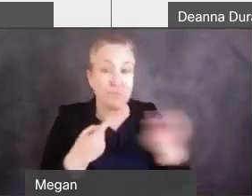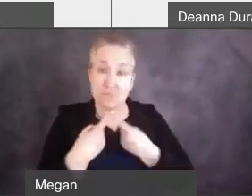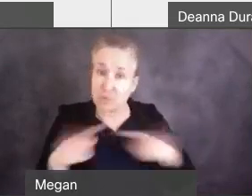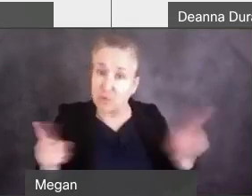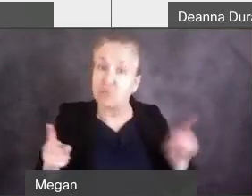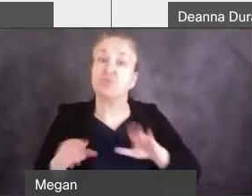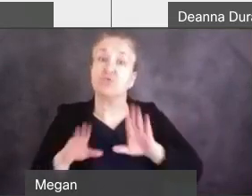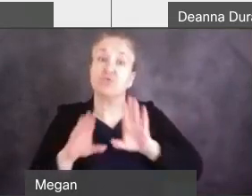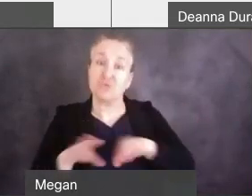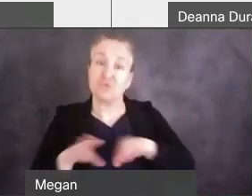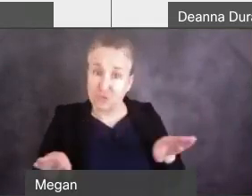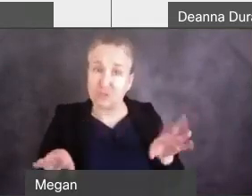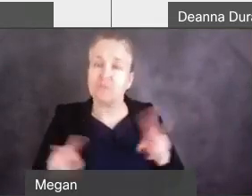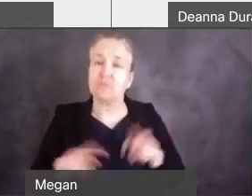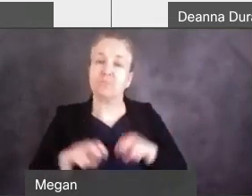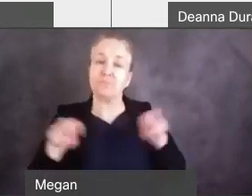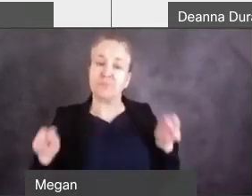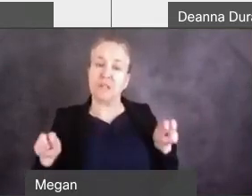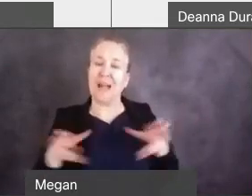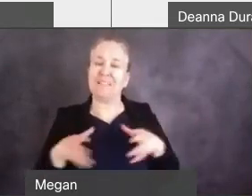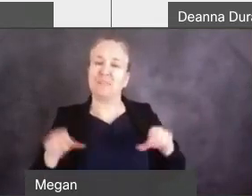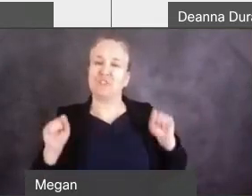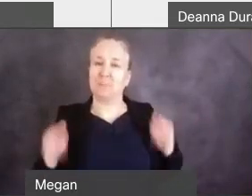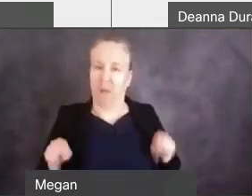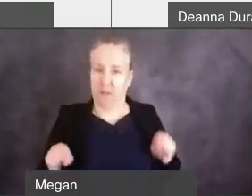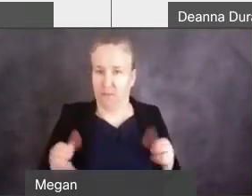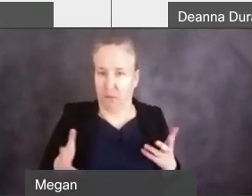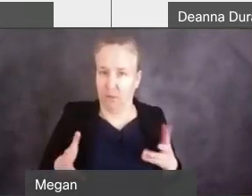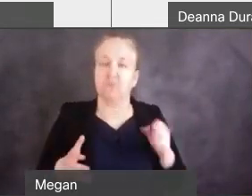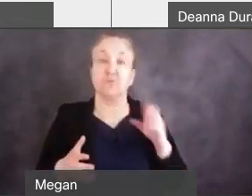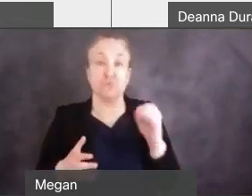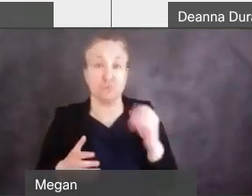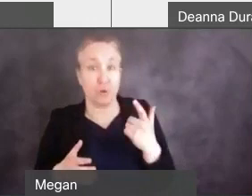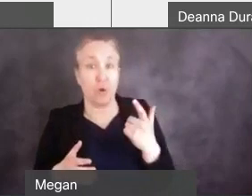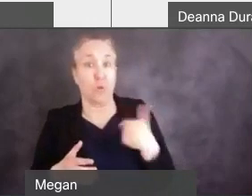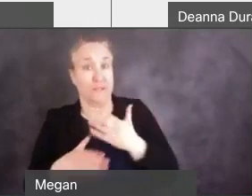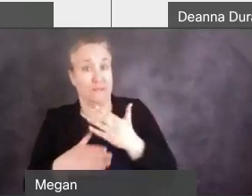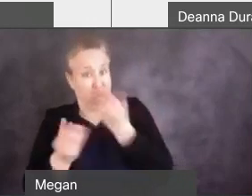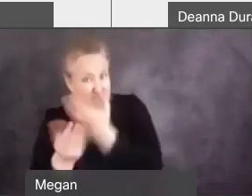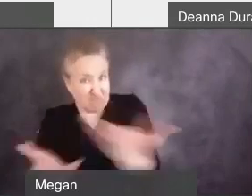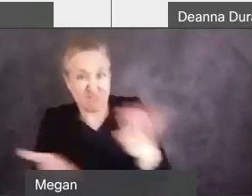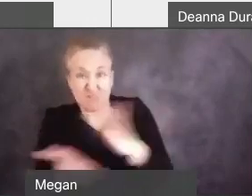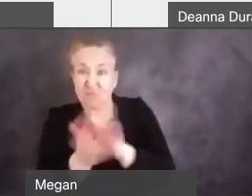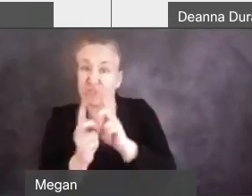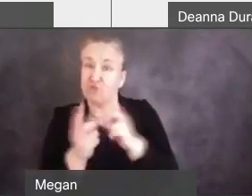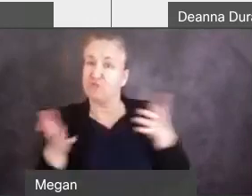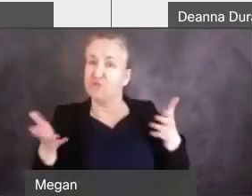"to the extent possible." So as we have shared with our school districts, and we we talk about this